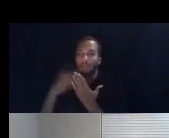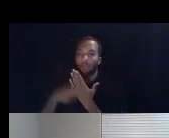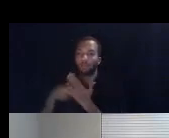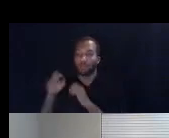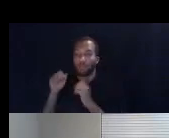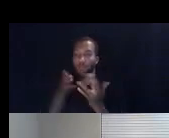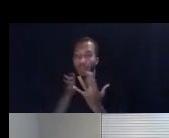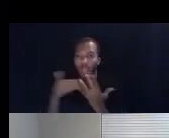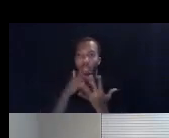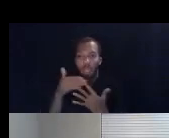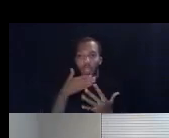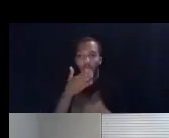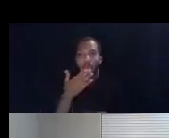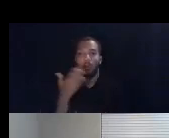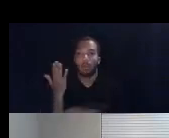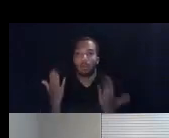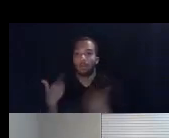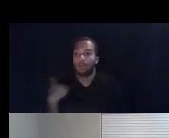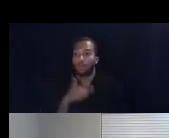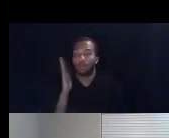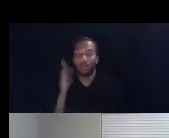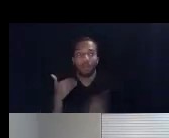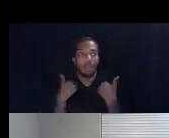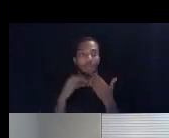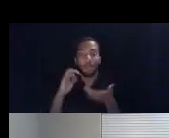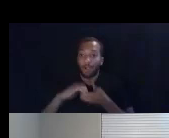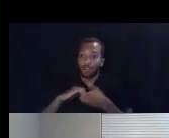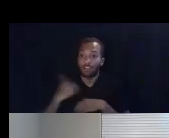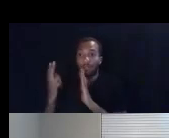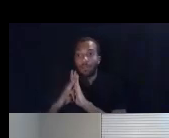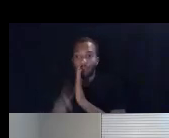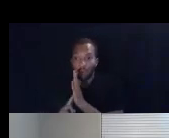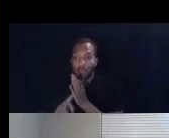And so we might have partnerships and contracts with a community based organization.